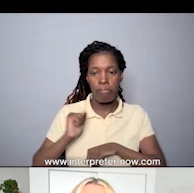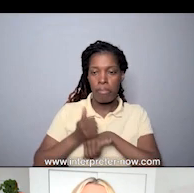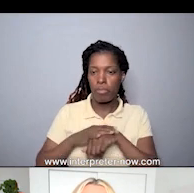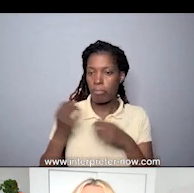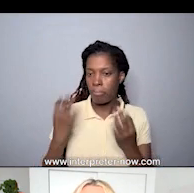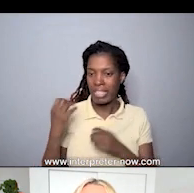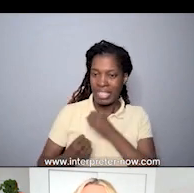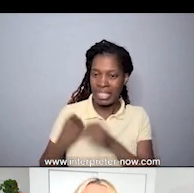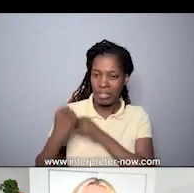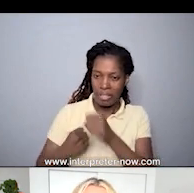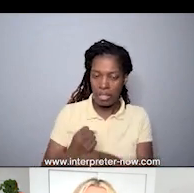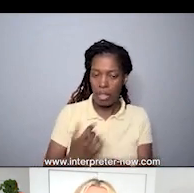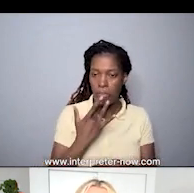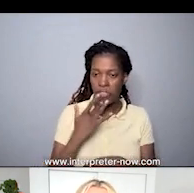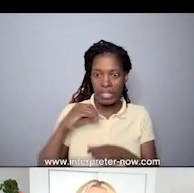So we need to unlearn them.